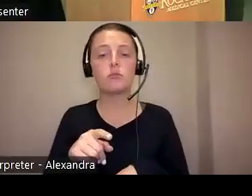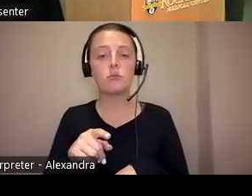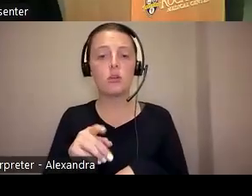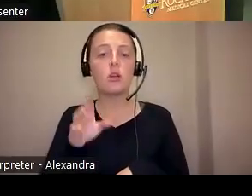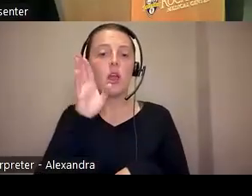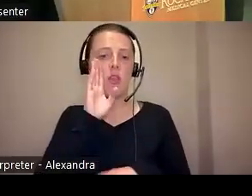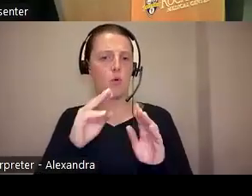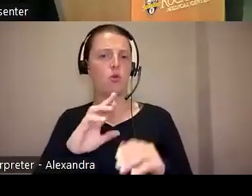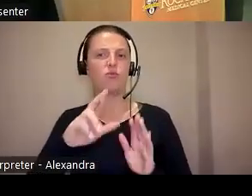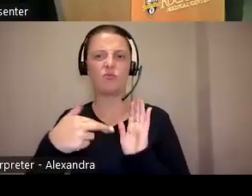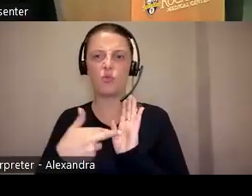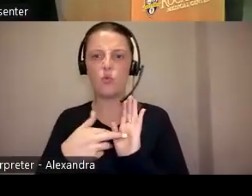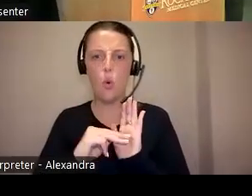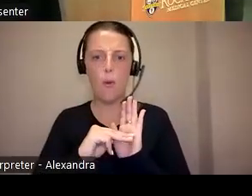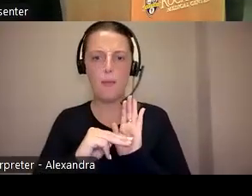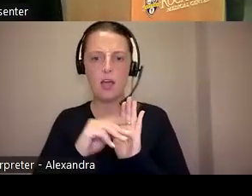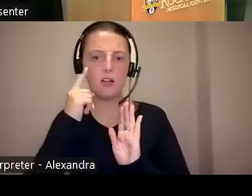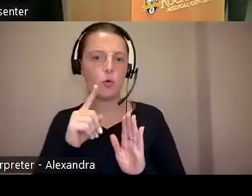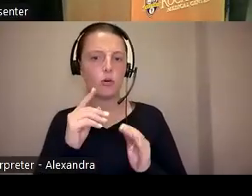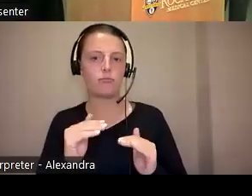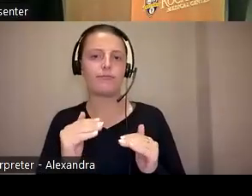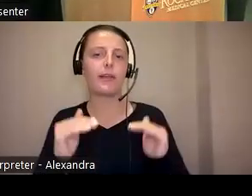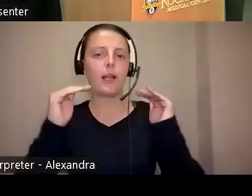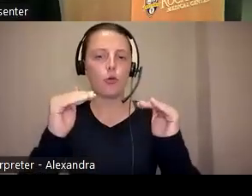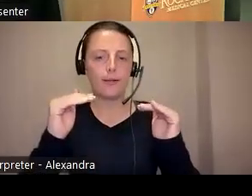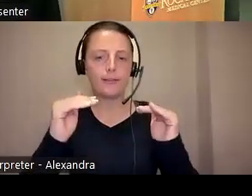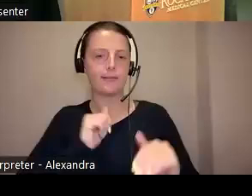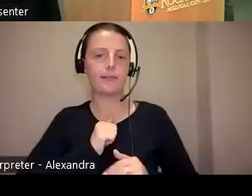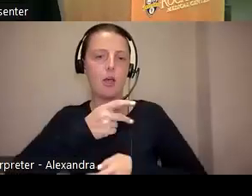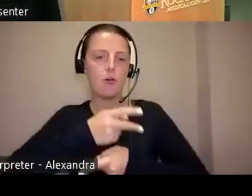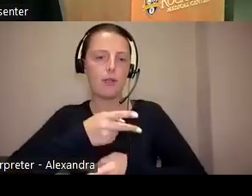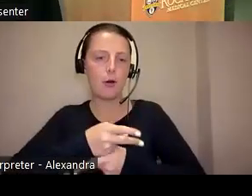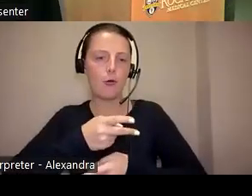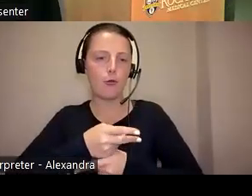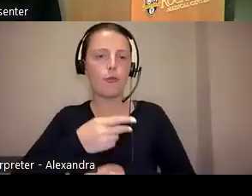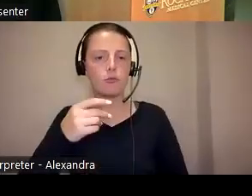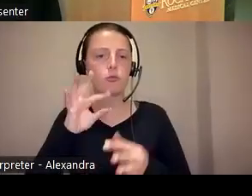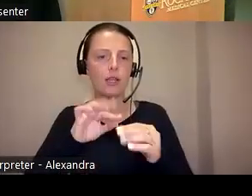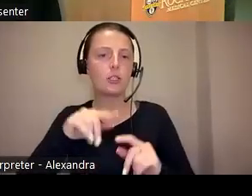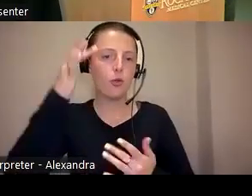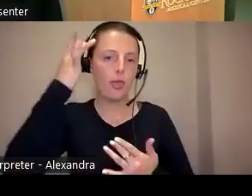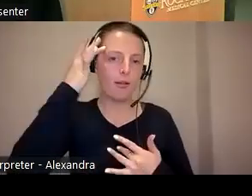that experiential knowledge. So our patients come into our um our treatment and they have